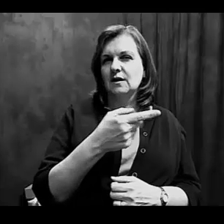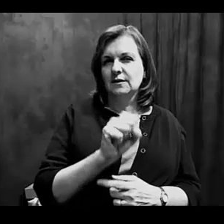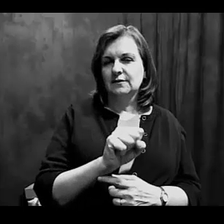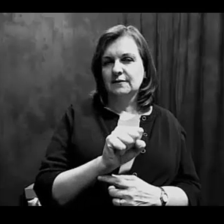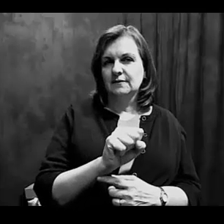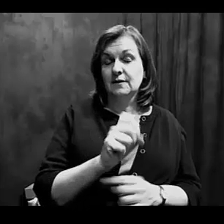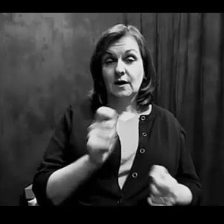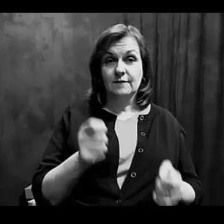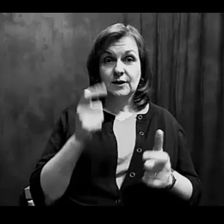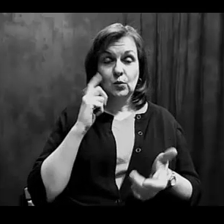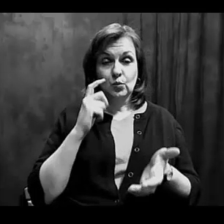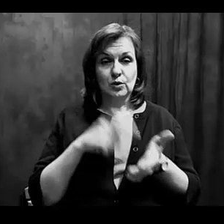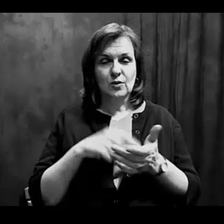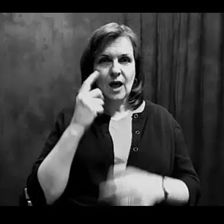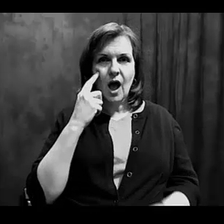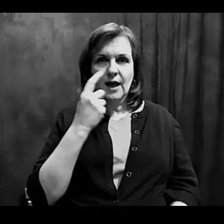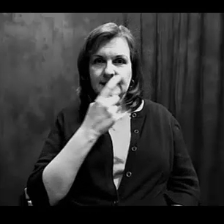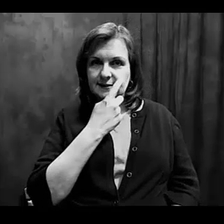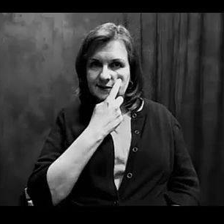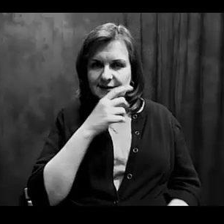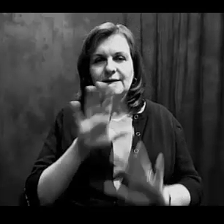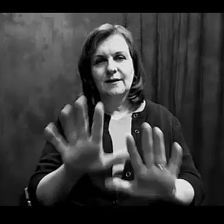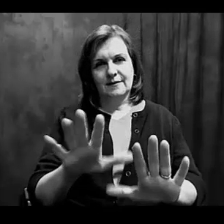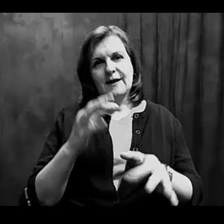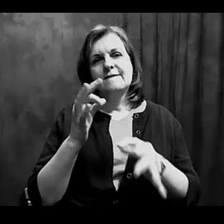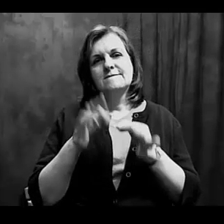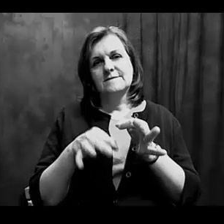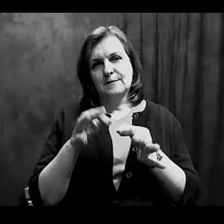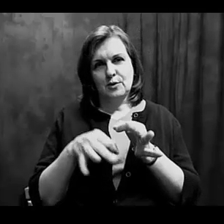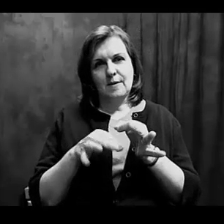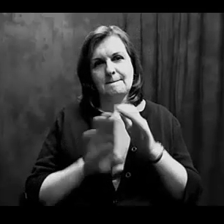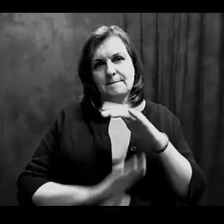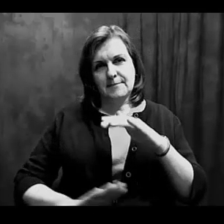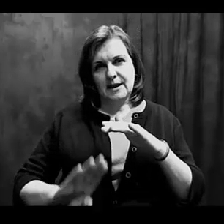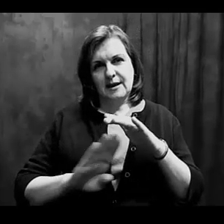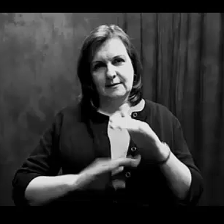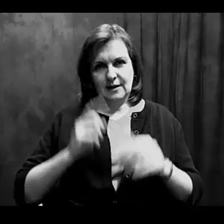also notice we have a eyes all of a sudden!! now these are very basic eyes. they would be